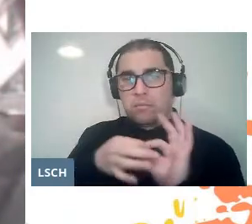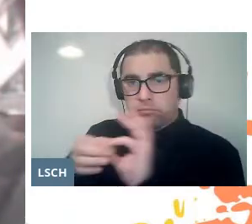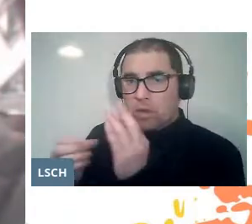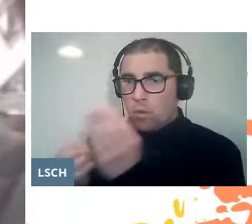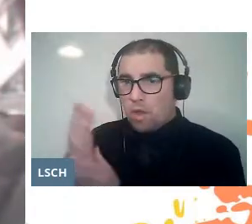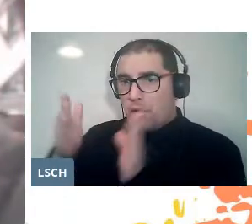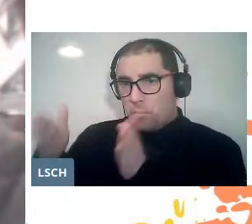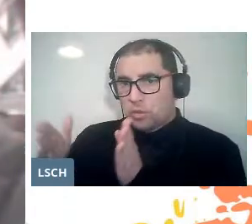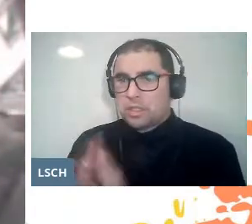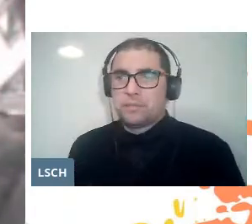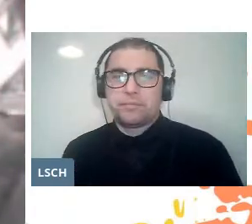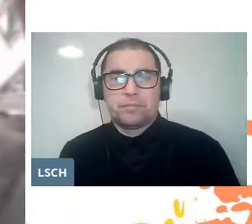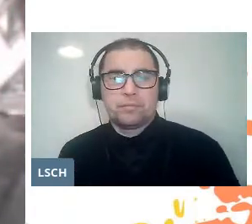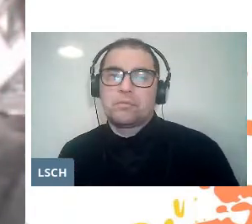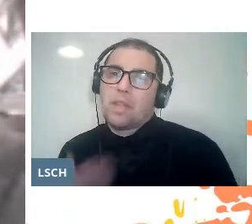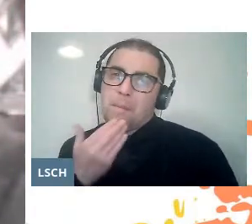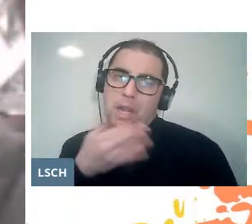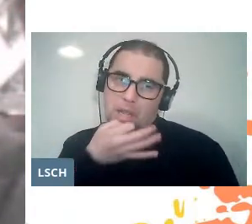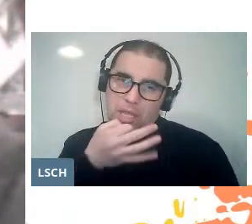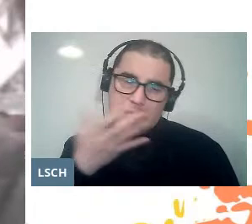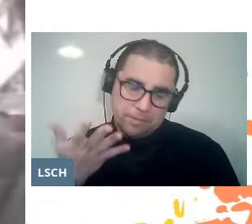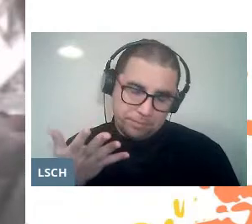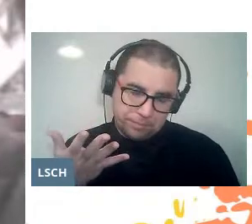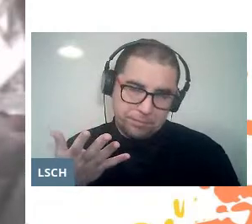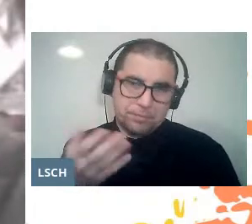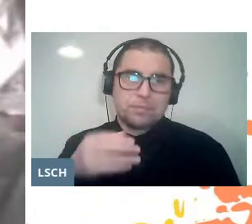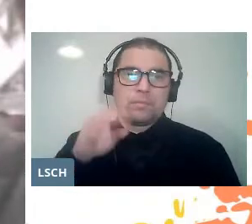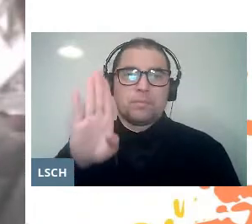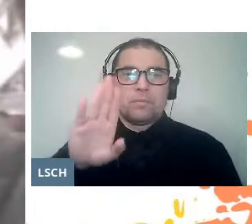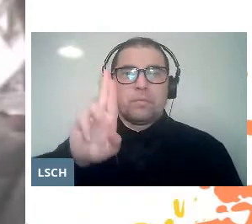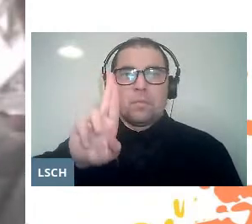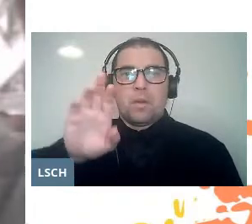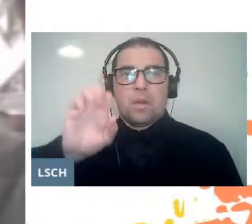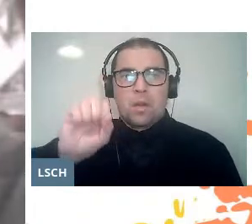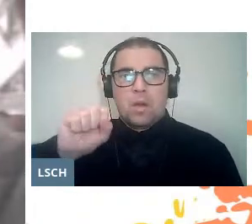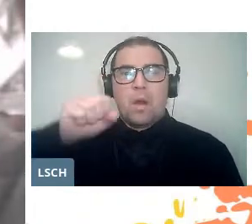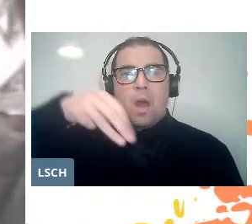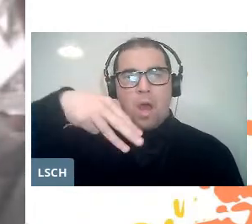How not to name Johannes Brahms, a German composer.